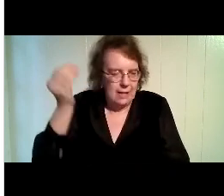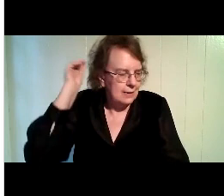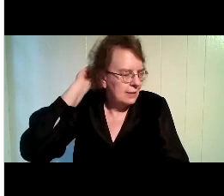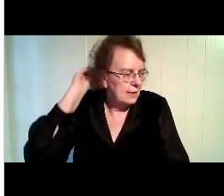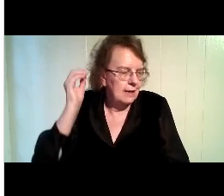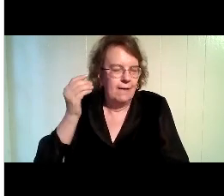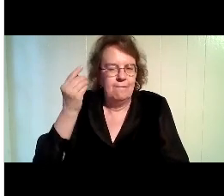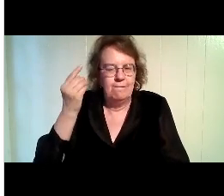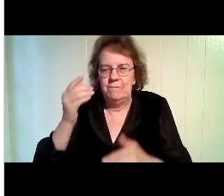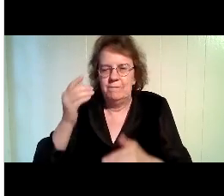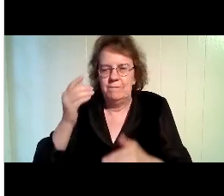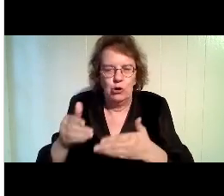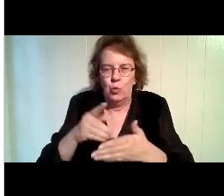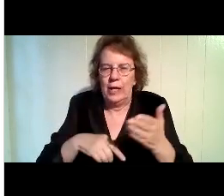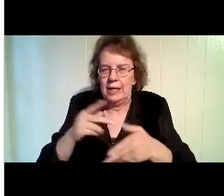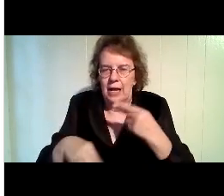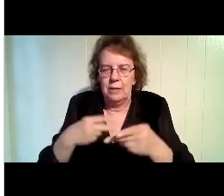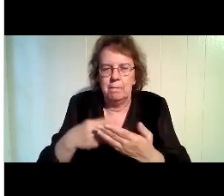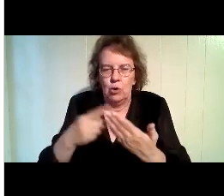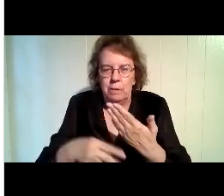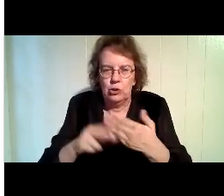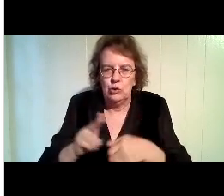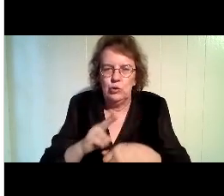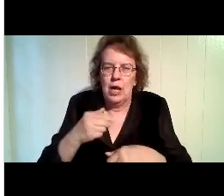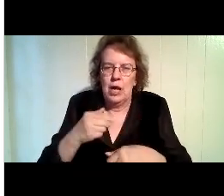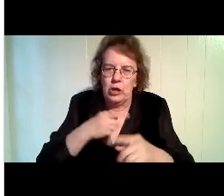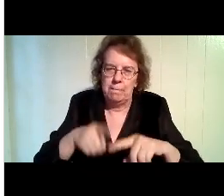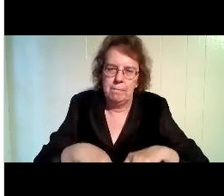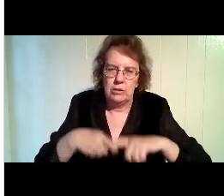program you're using. Oh sorry, I'm pausing 'cause I see that